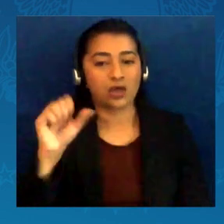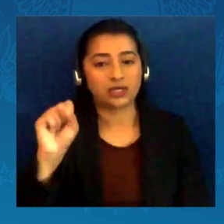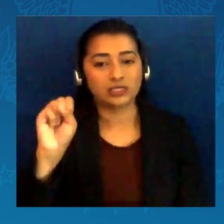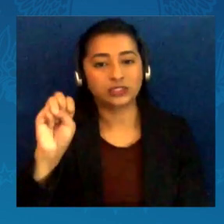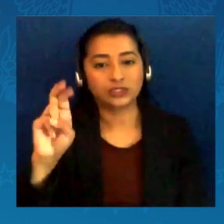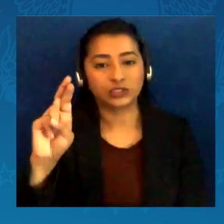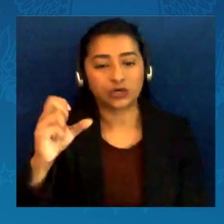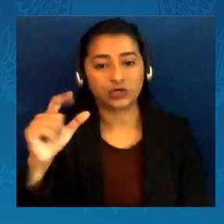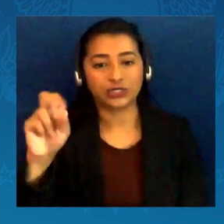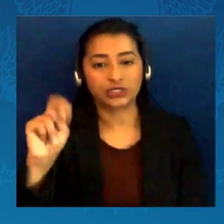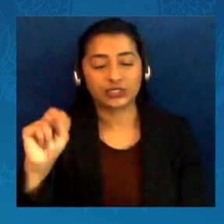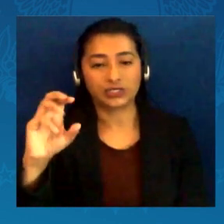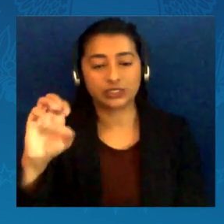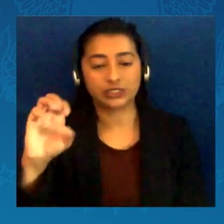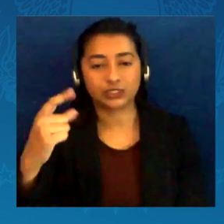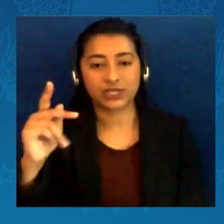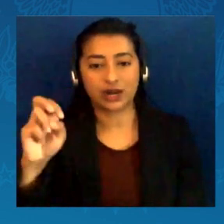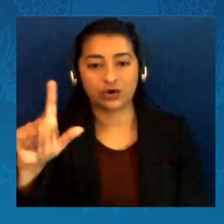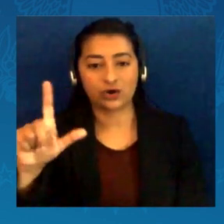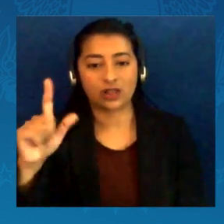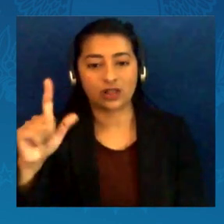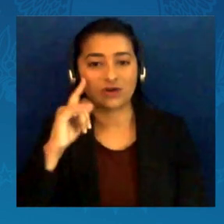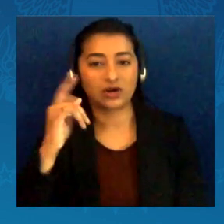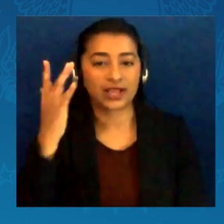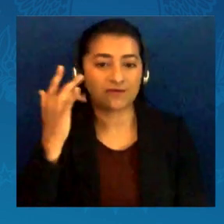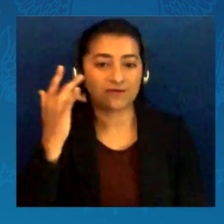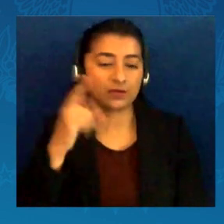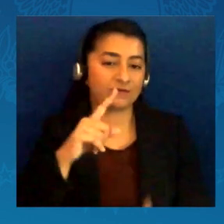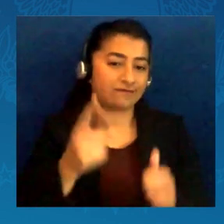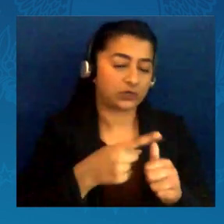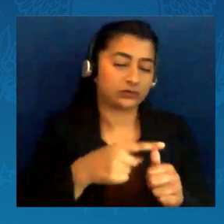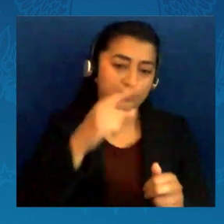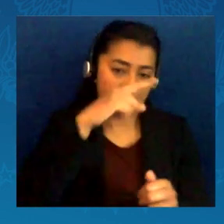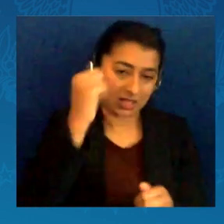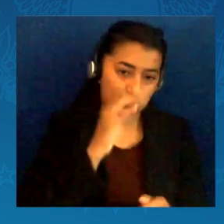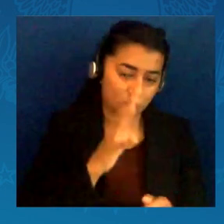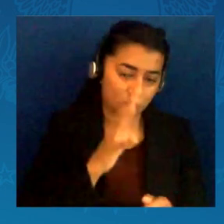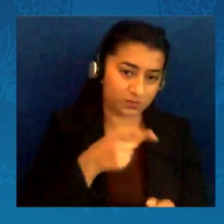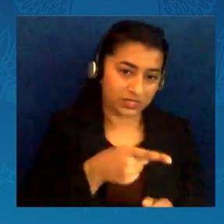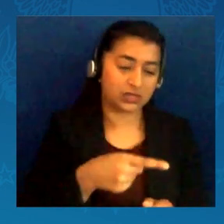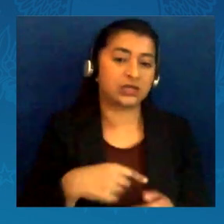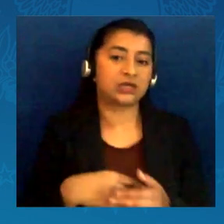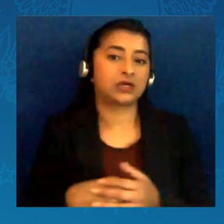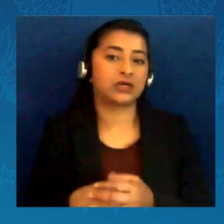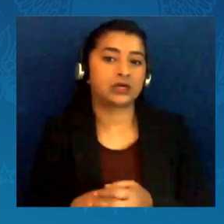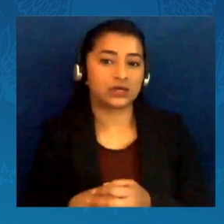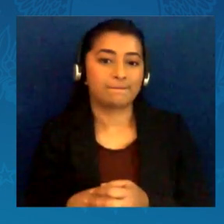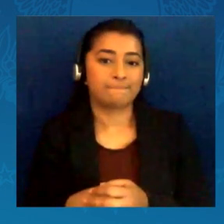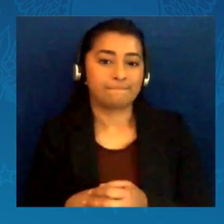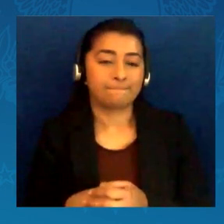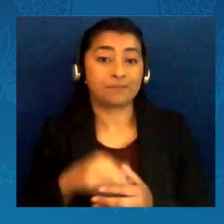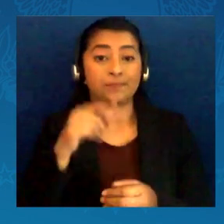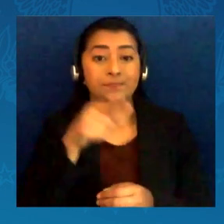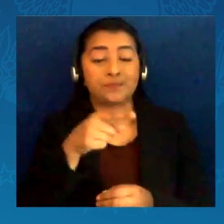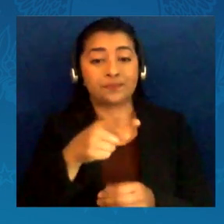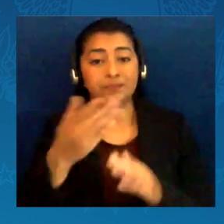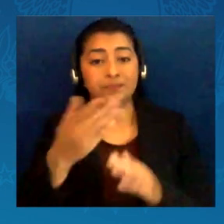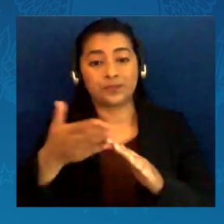first surgeon general, Californian. She happens to be a black woman who ran a clinic forever in a community